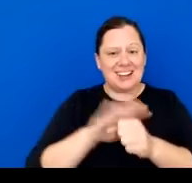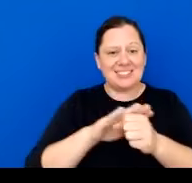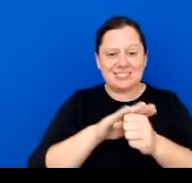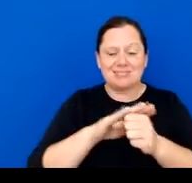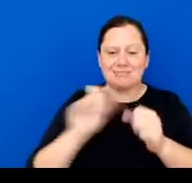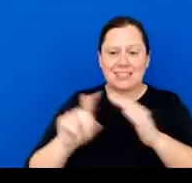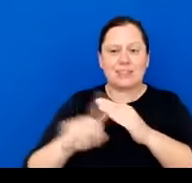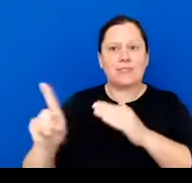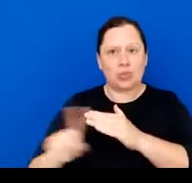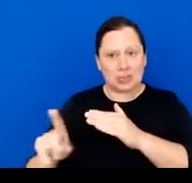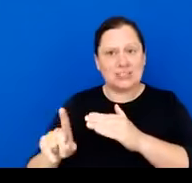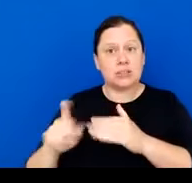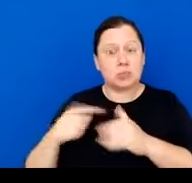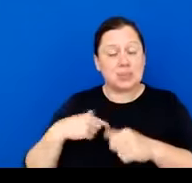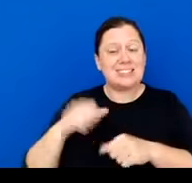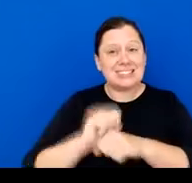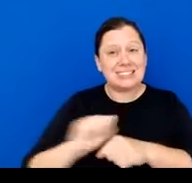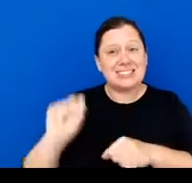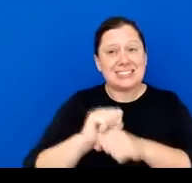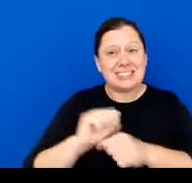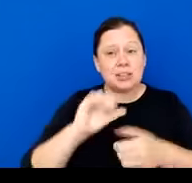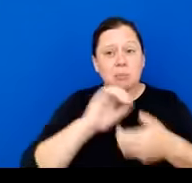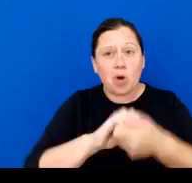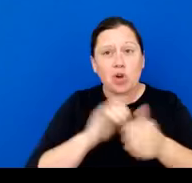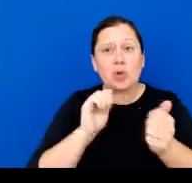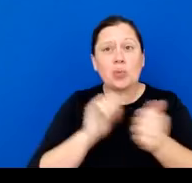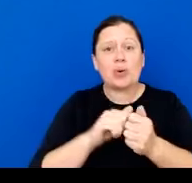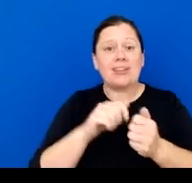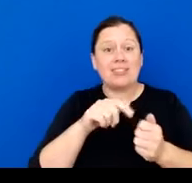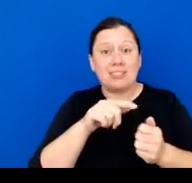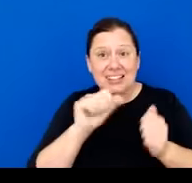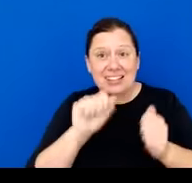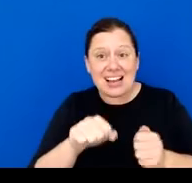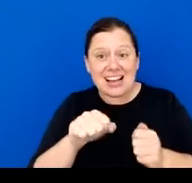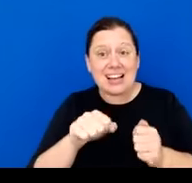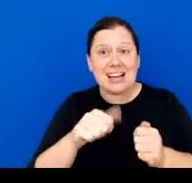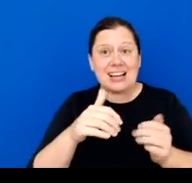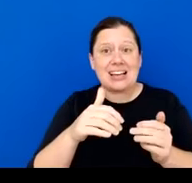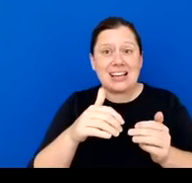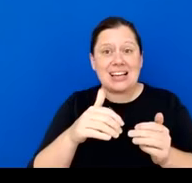be able to allow for a good opportunity people to be able to repopulate so